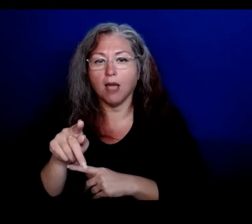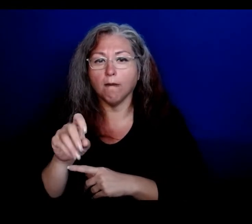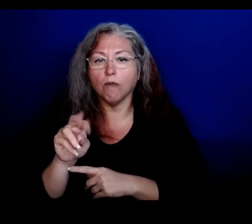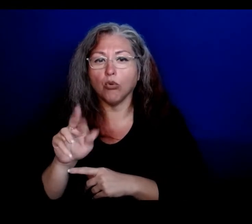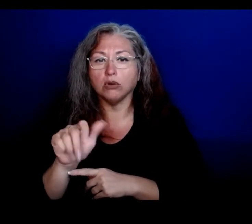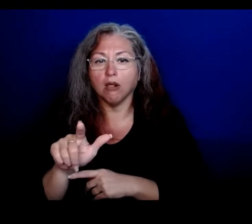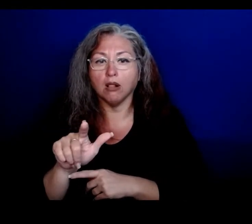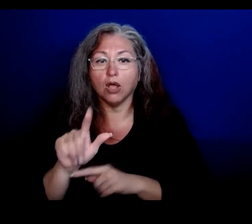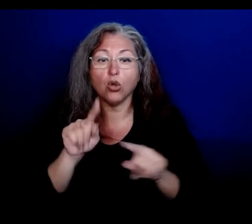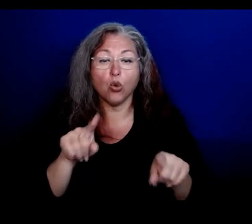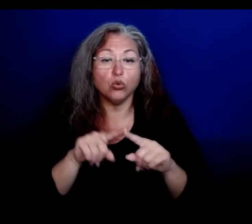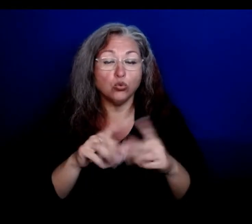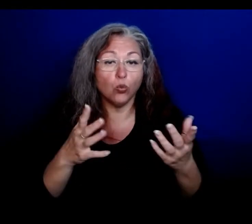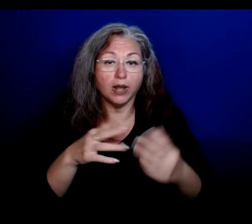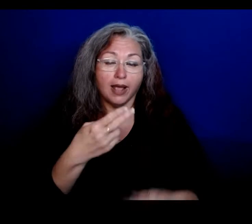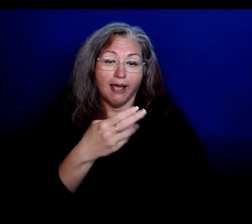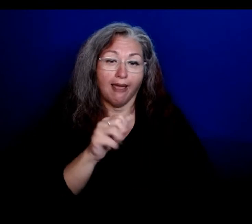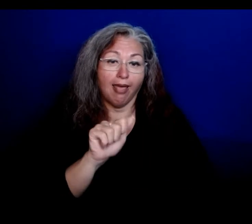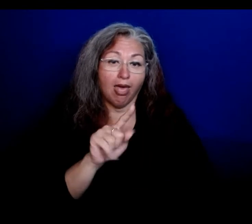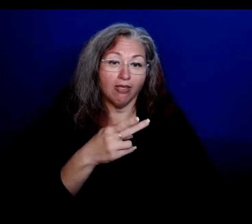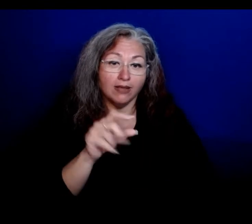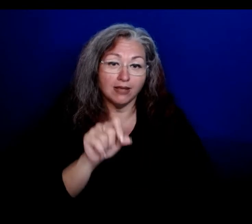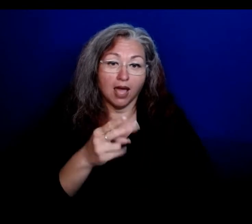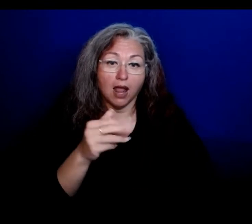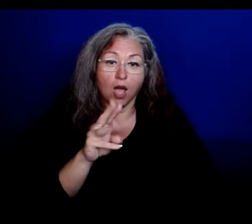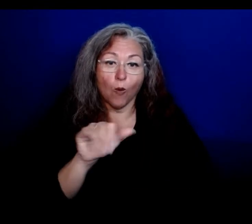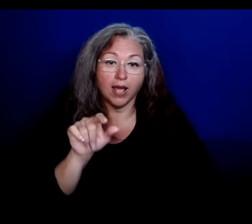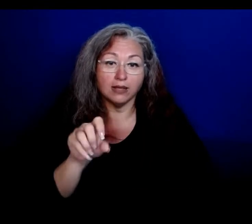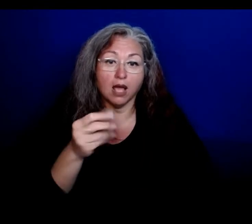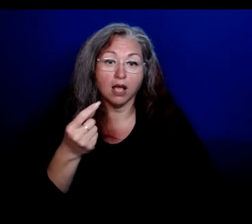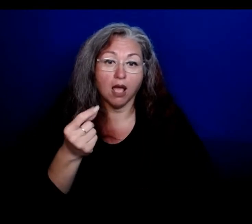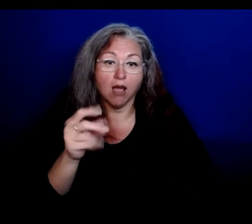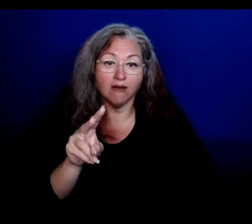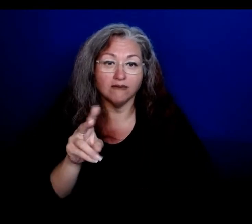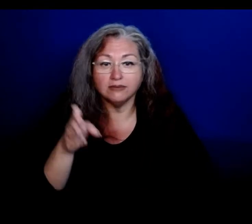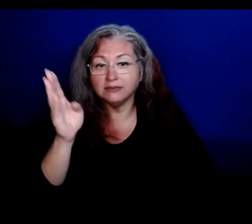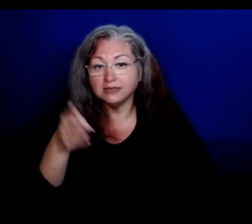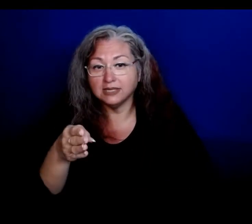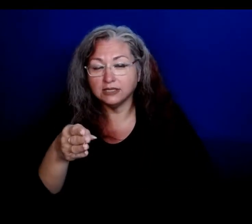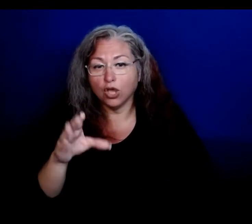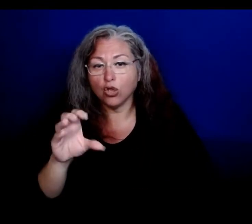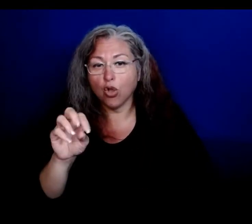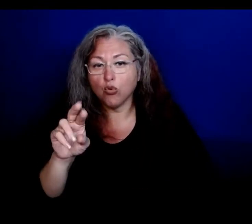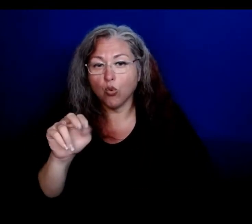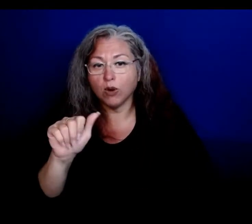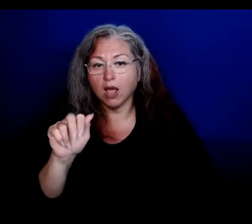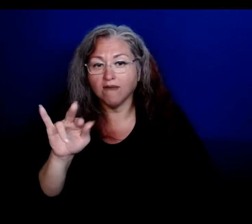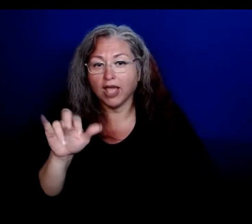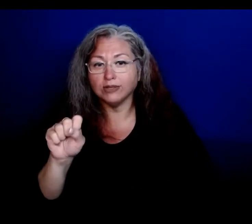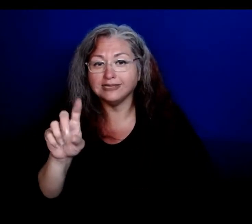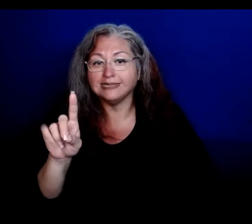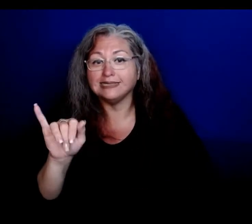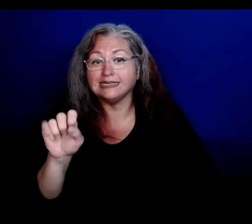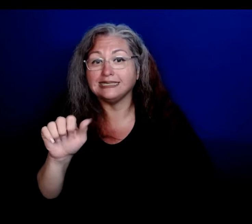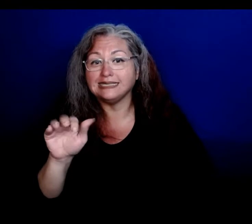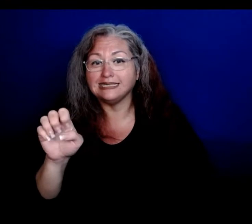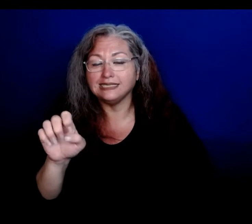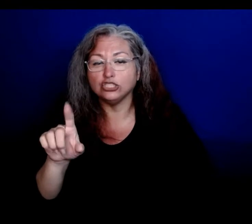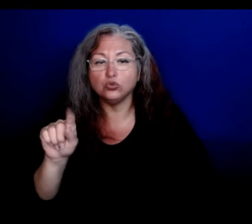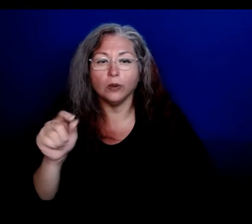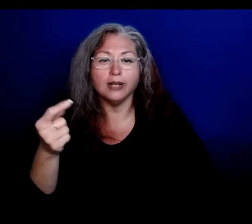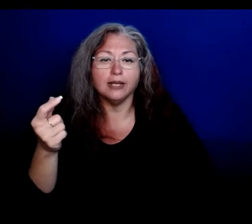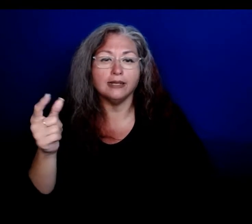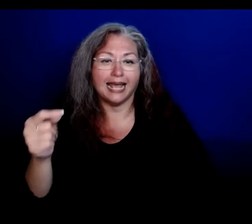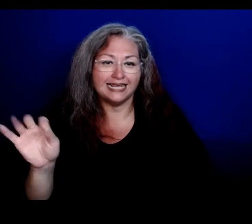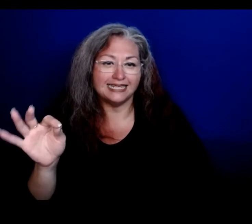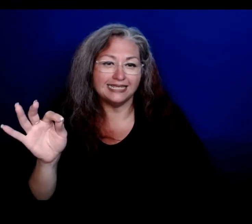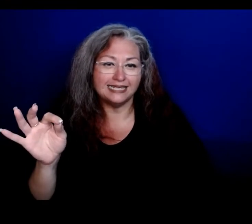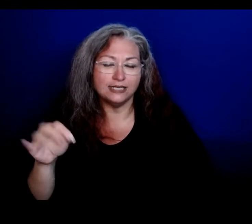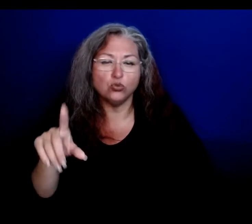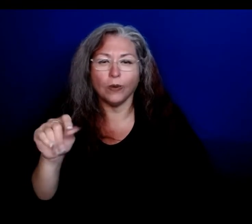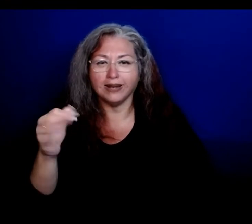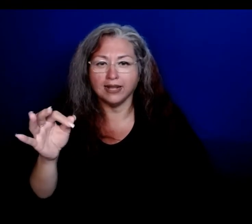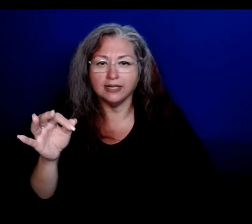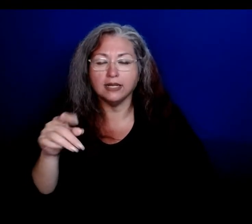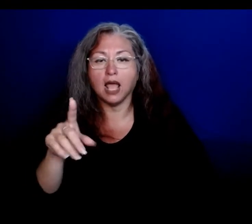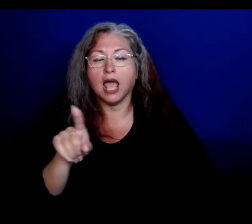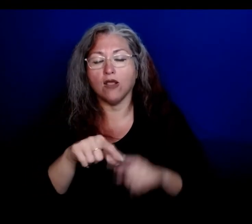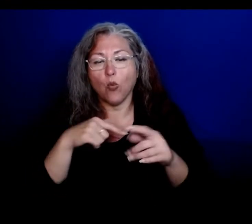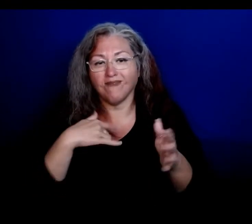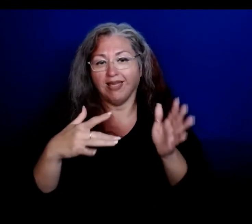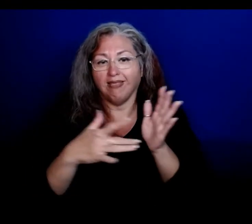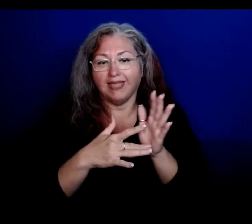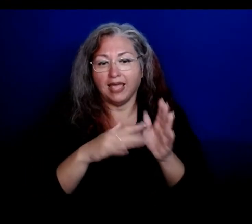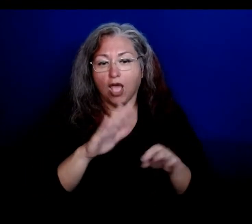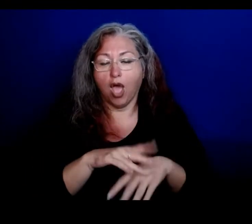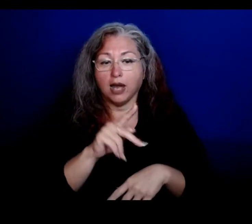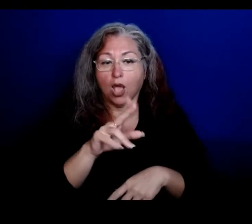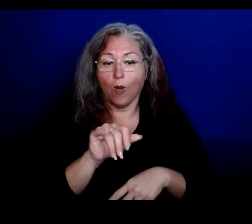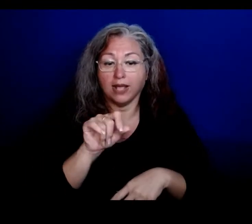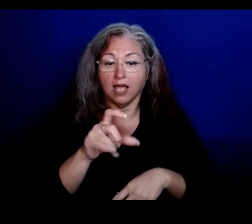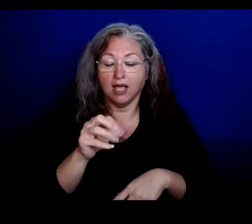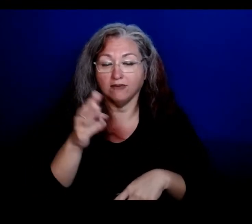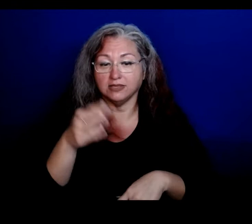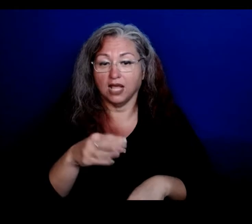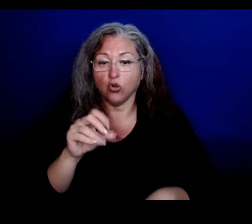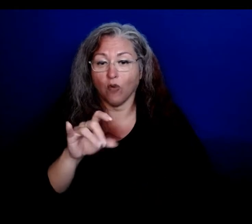Visit: health.hawaii.gov/coronavirusdisease2019. We also have a link at Kauai.gov/covid-19.